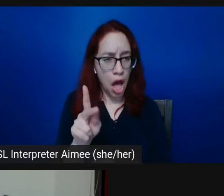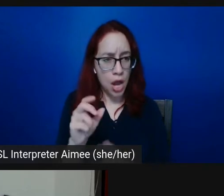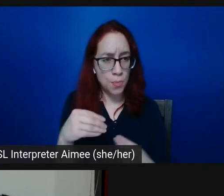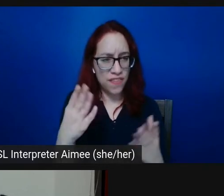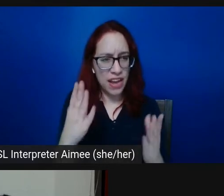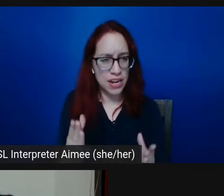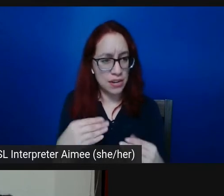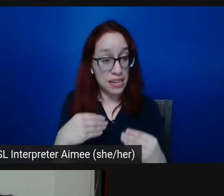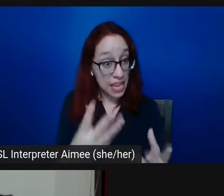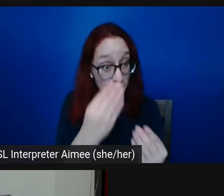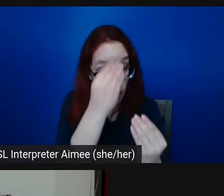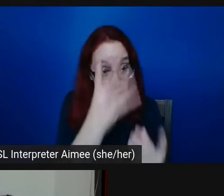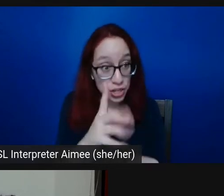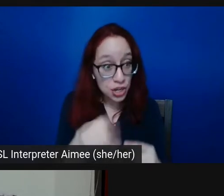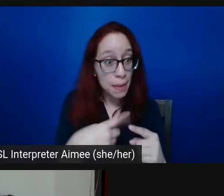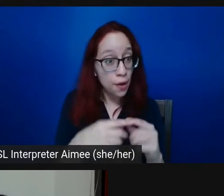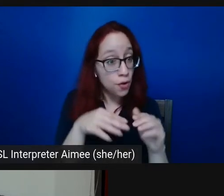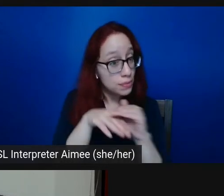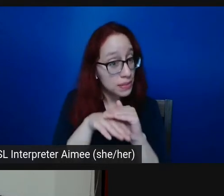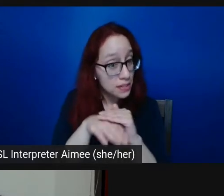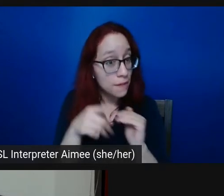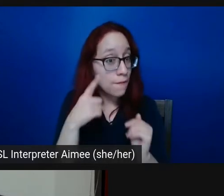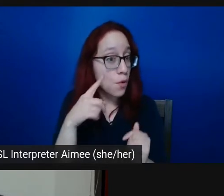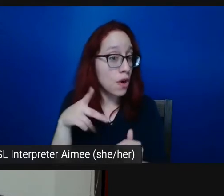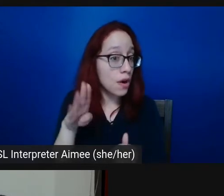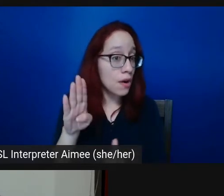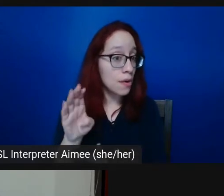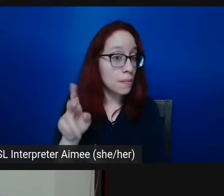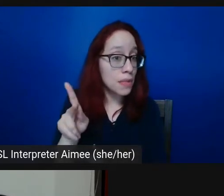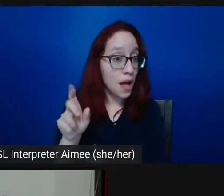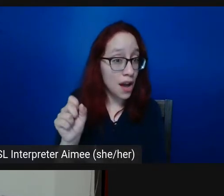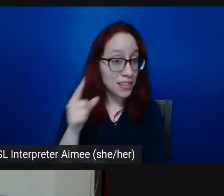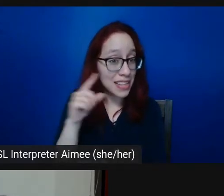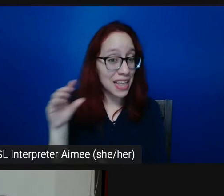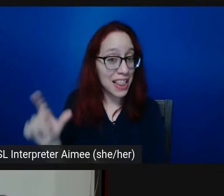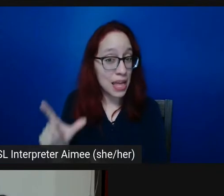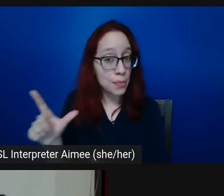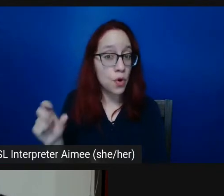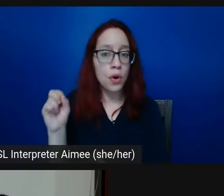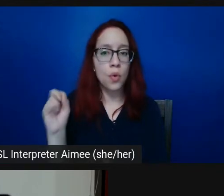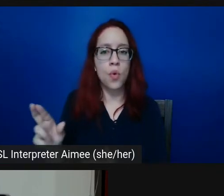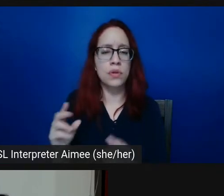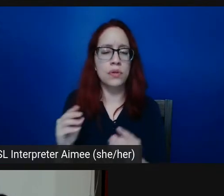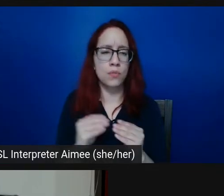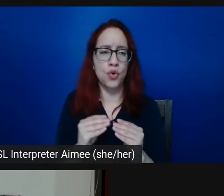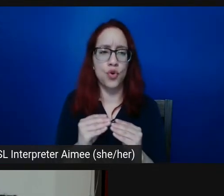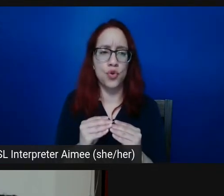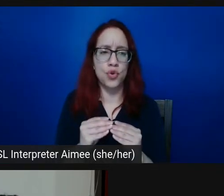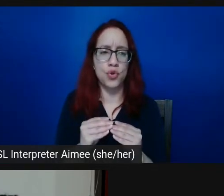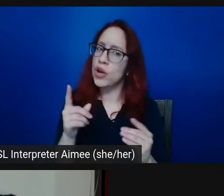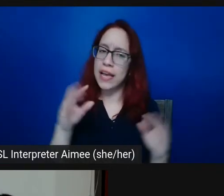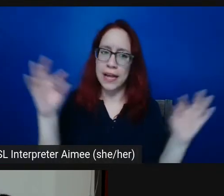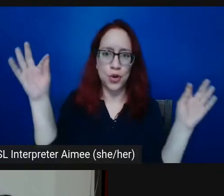about the accessibility of the blocks in their libraries, or was all of this, start-- you had no idea what you were getting into?